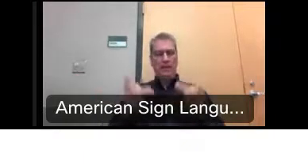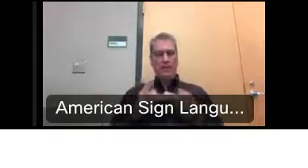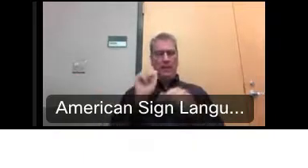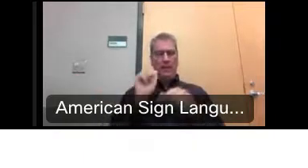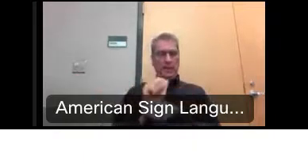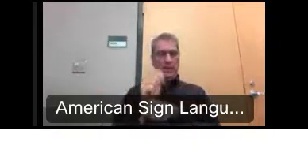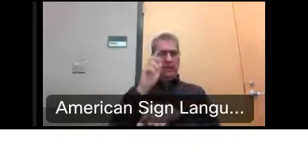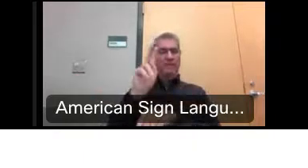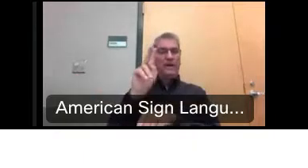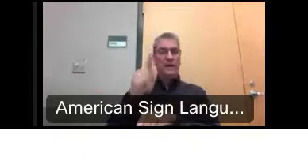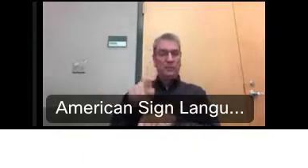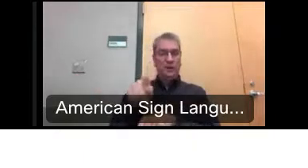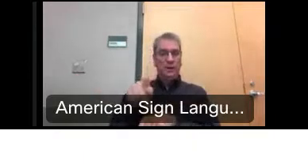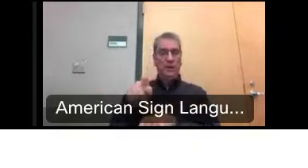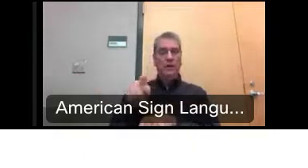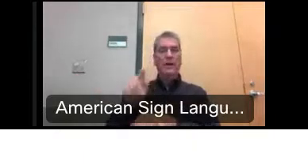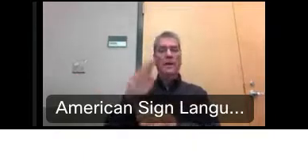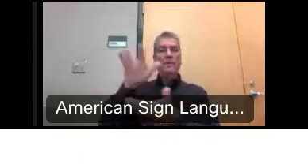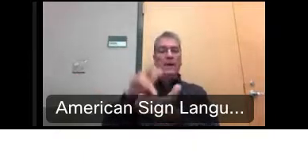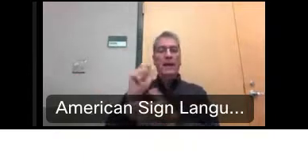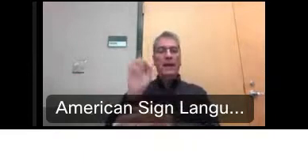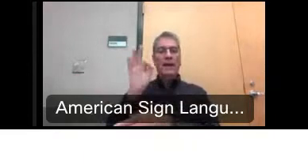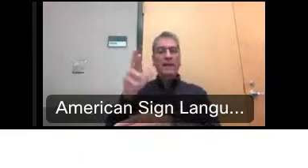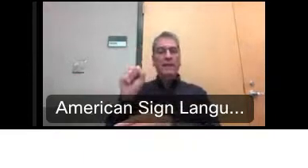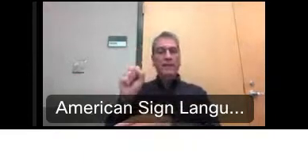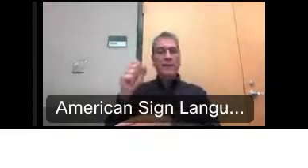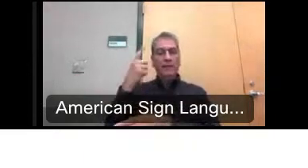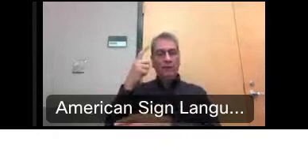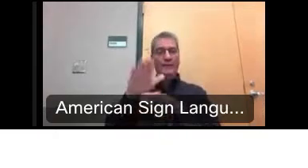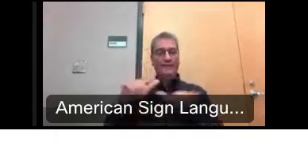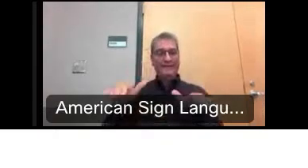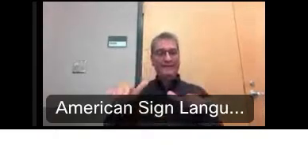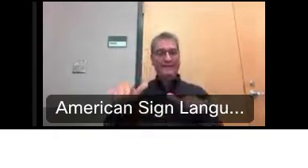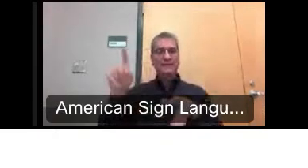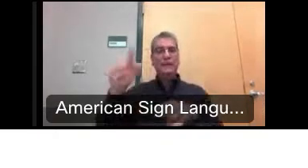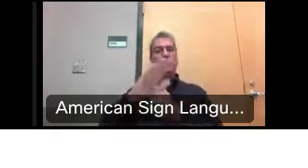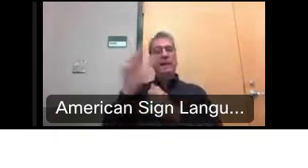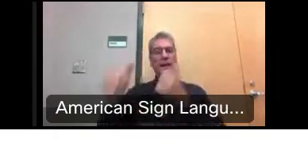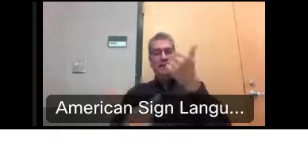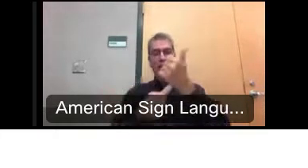for medical affairs at Dell children's. He became the associate chief medical officer